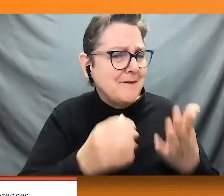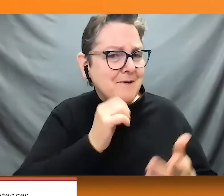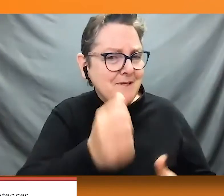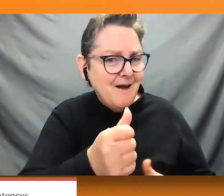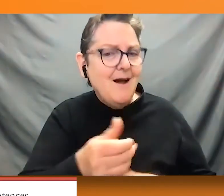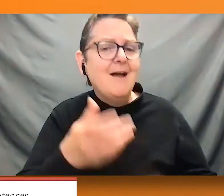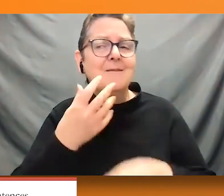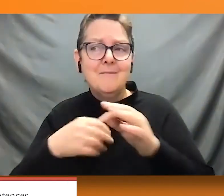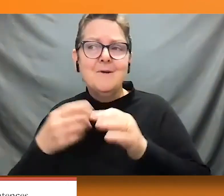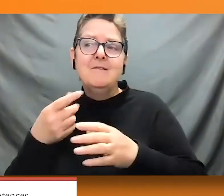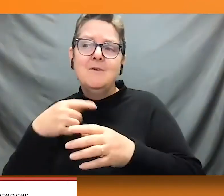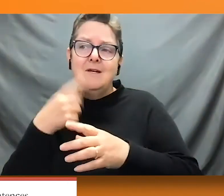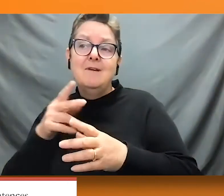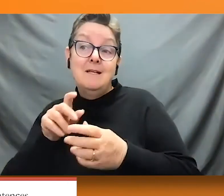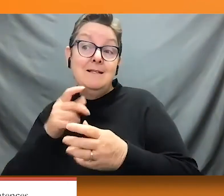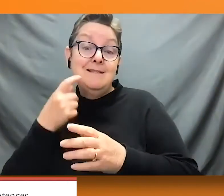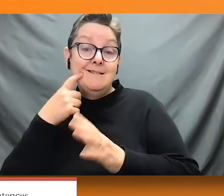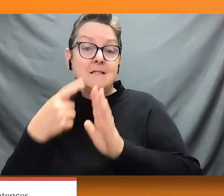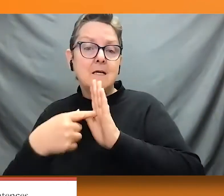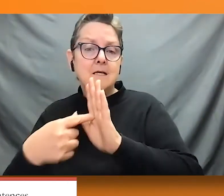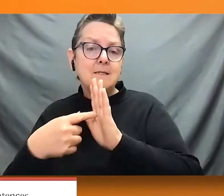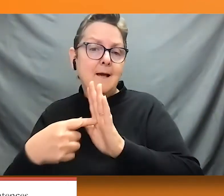think a little bit harder about their sentences.